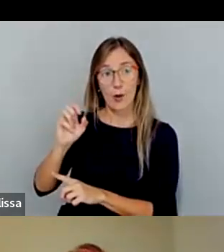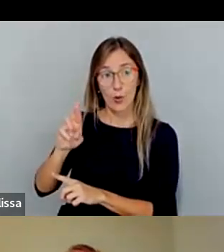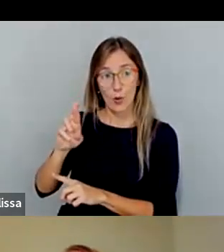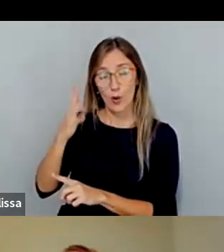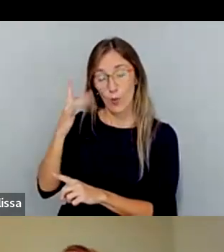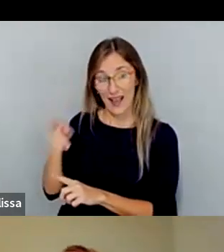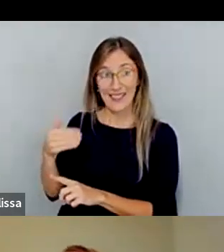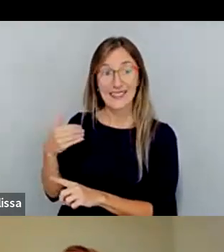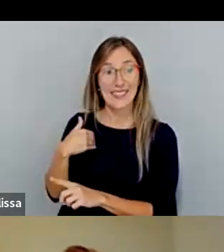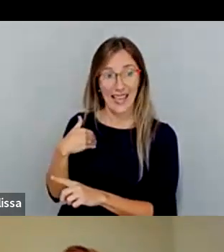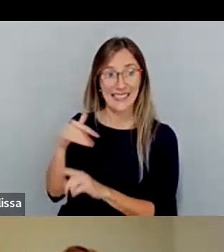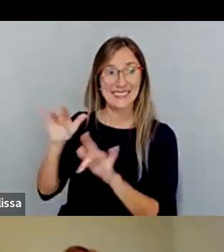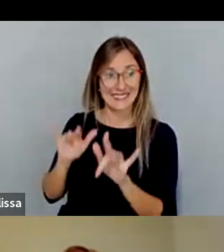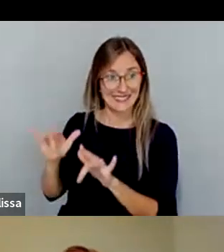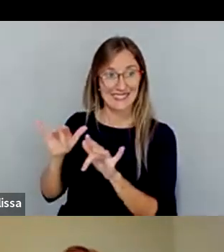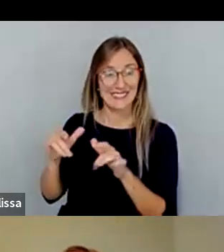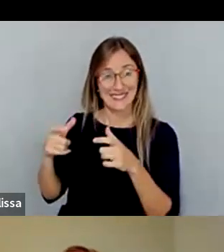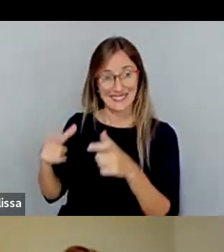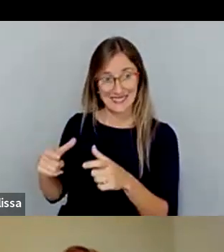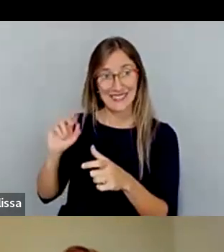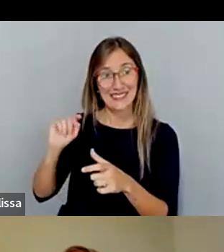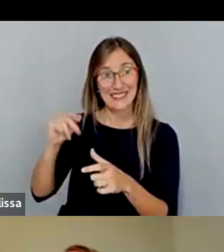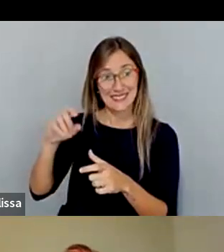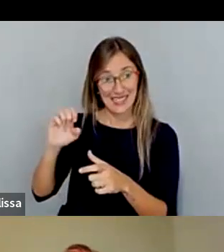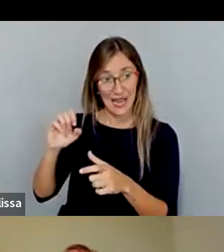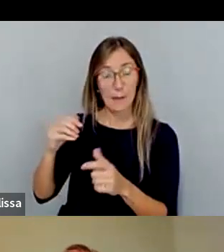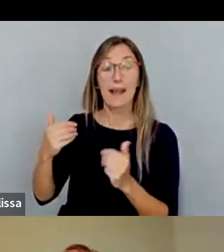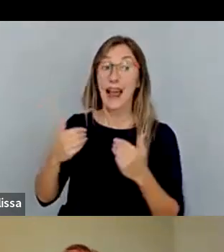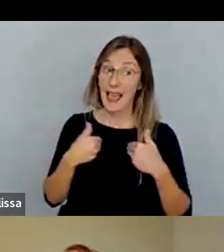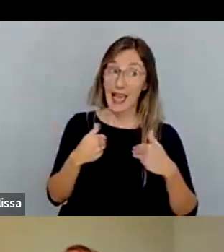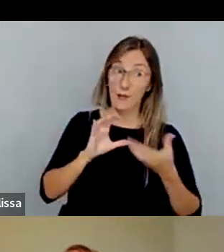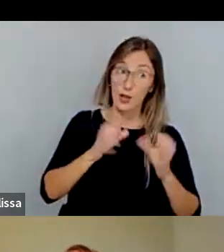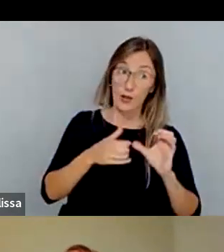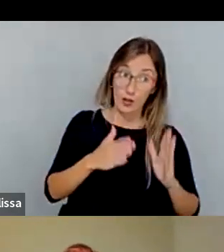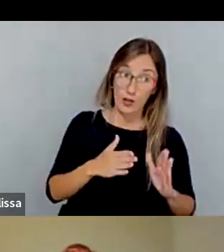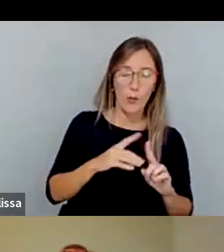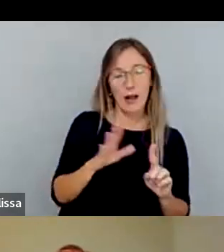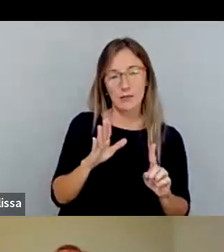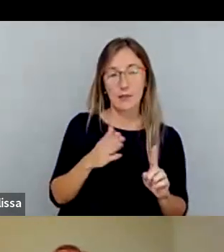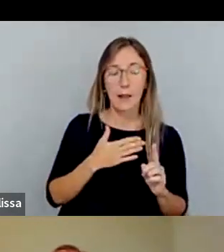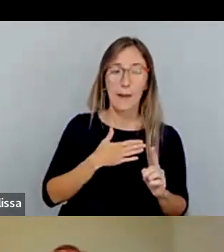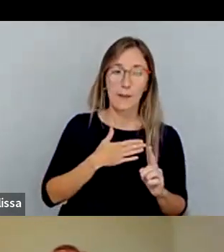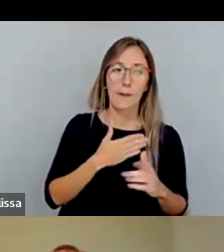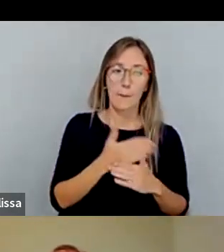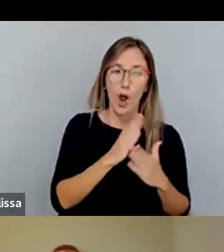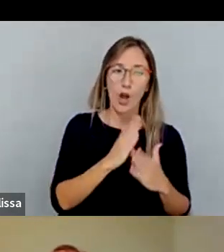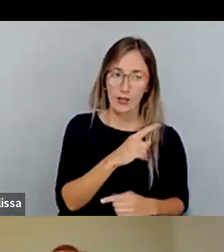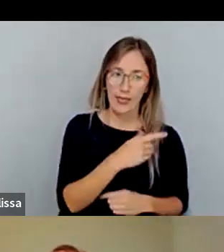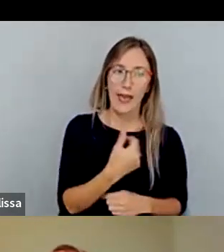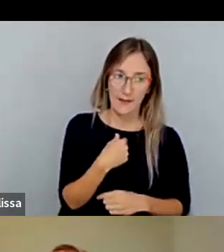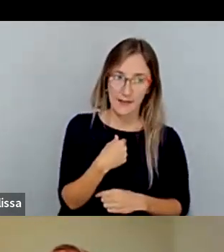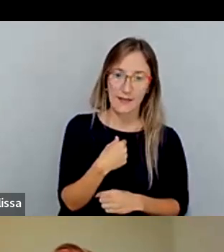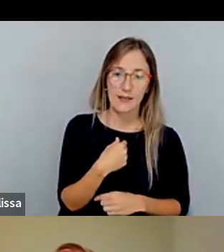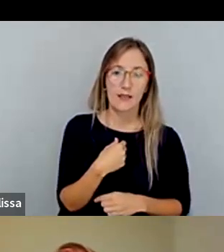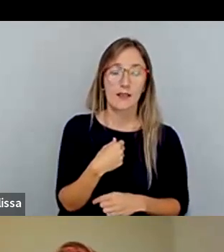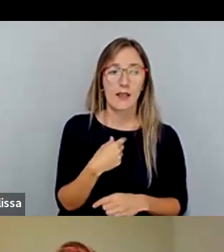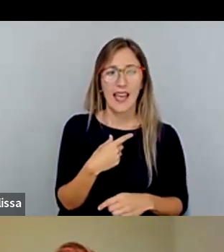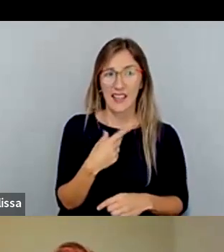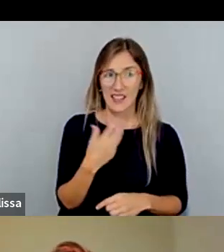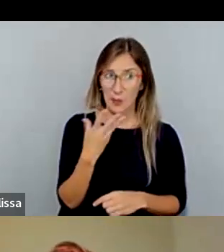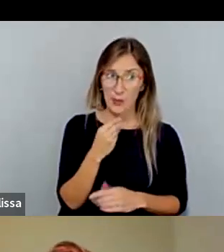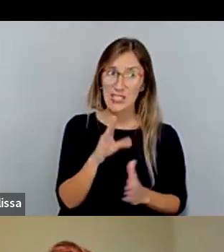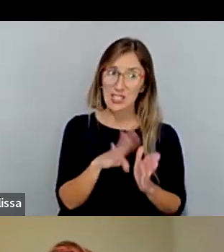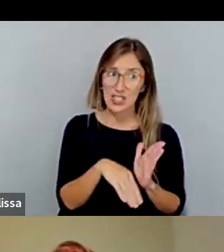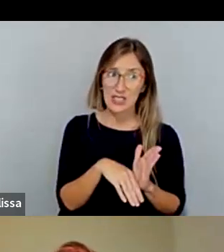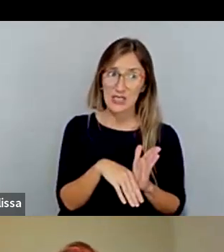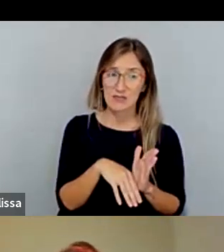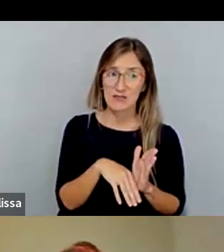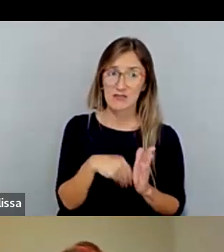Personally, I'm sitting next to my parents hiatus camcorder